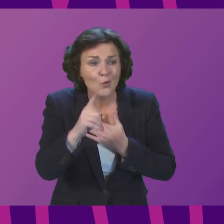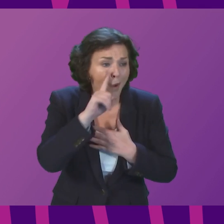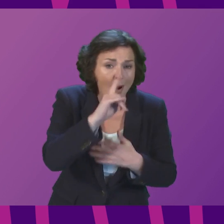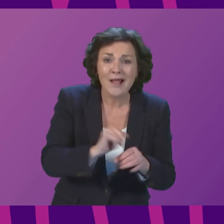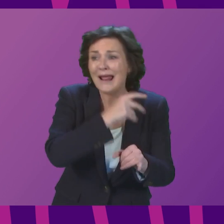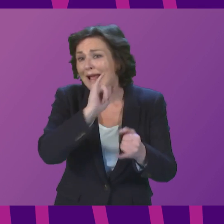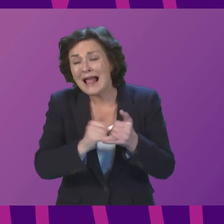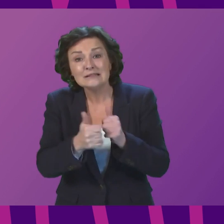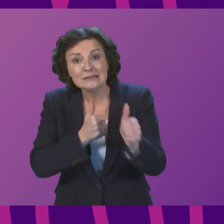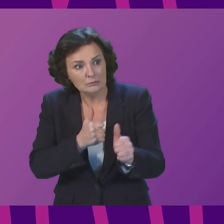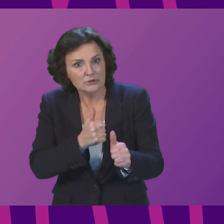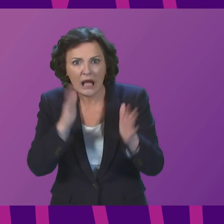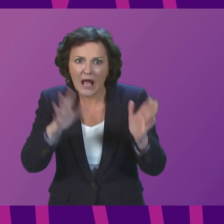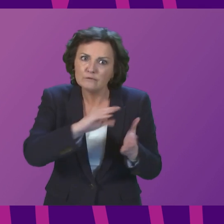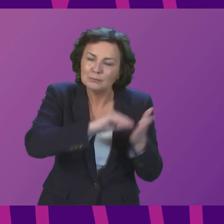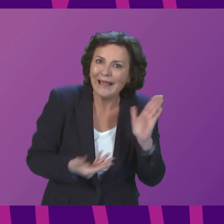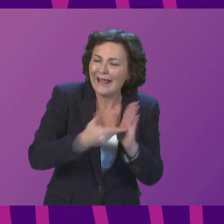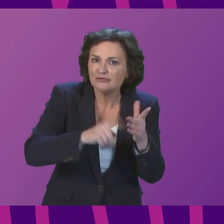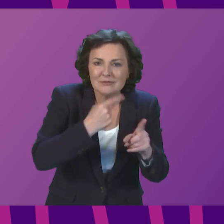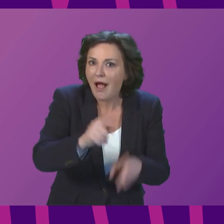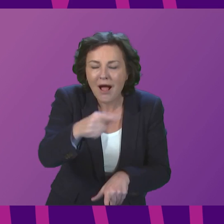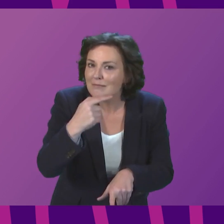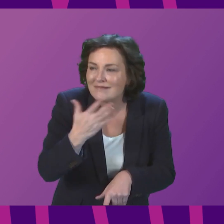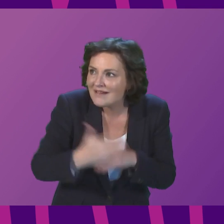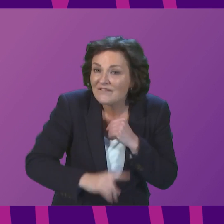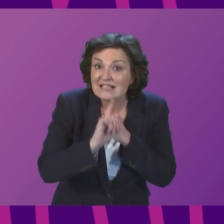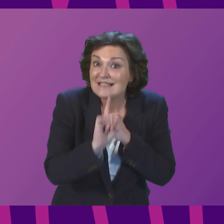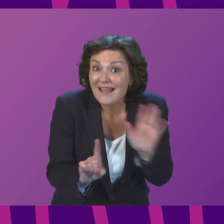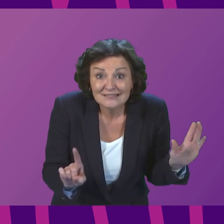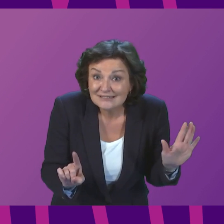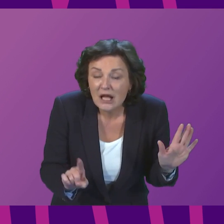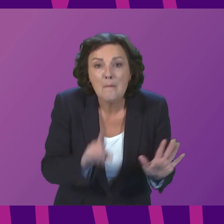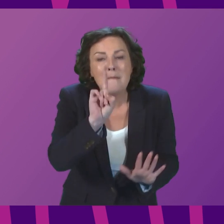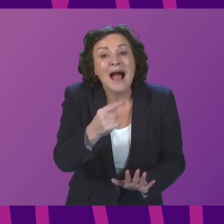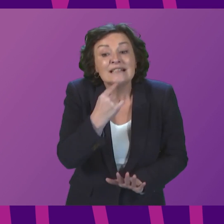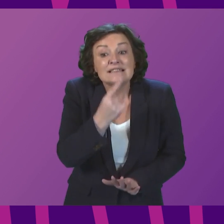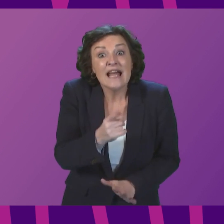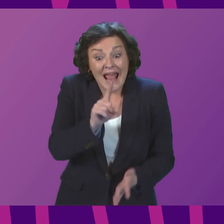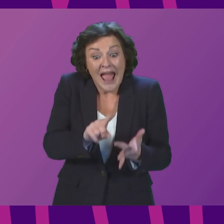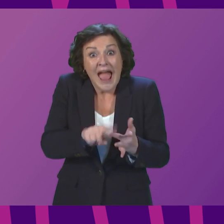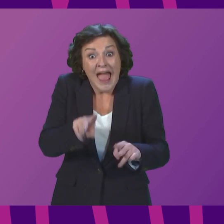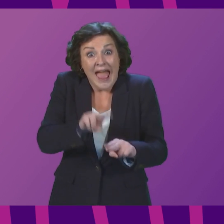I am saying simply that whatever approach is taken should be fair and equitable.